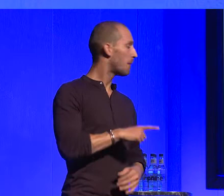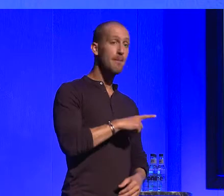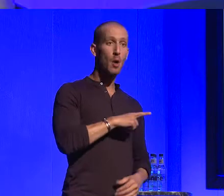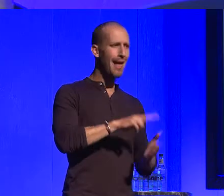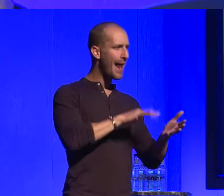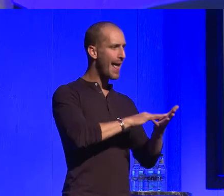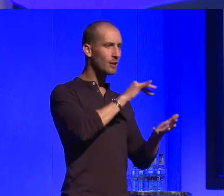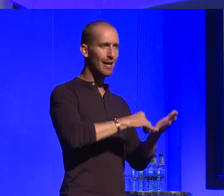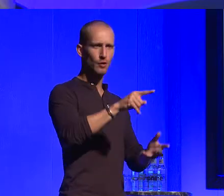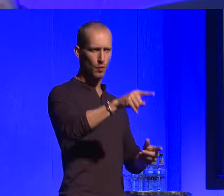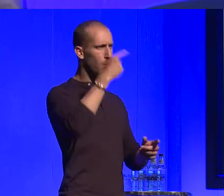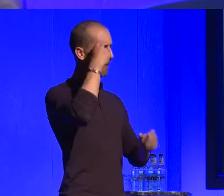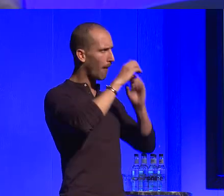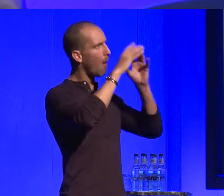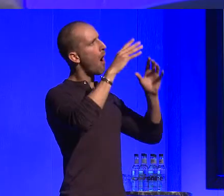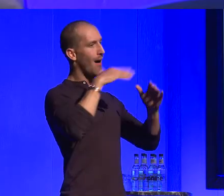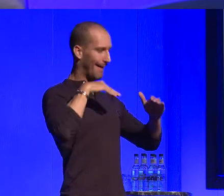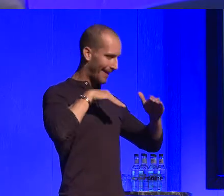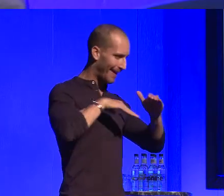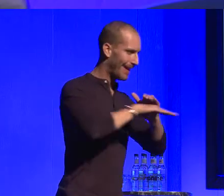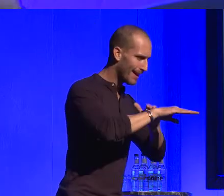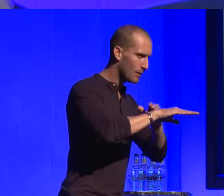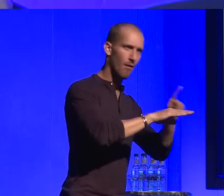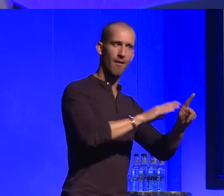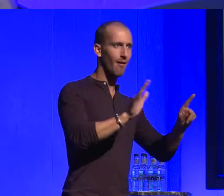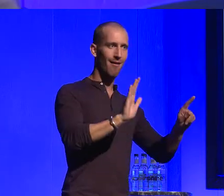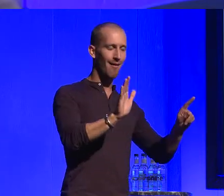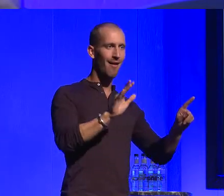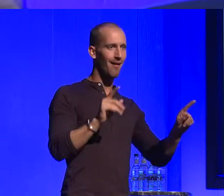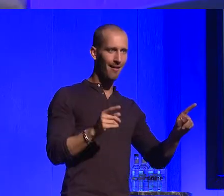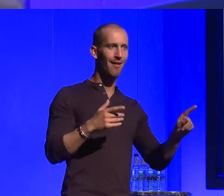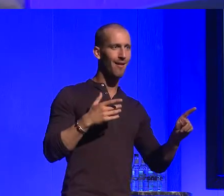it is actually getting in touch with the people who provide that data to us.